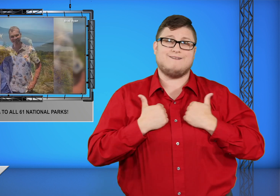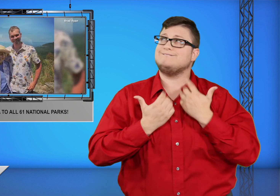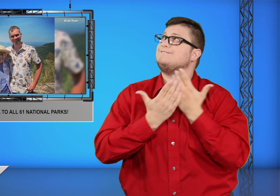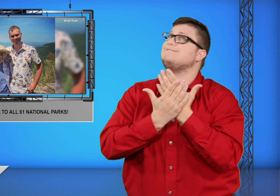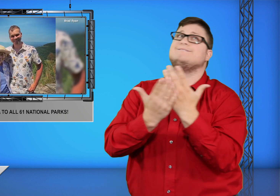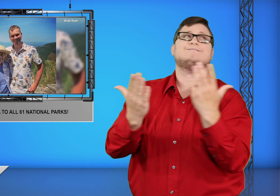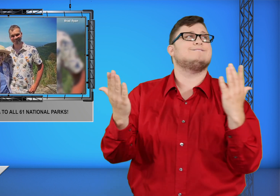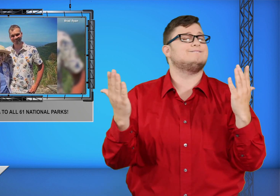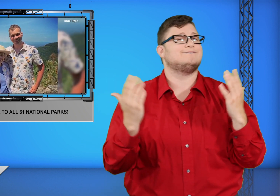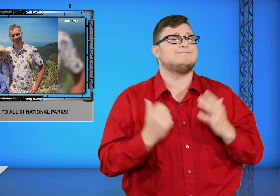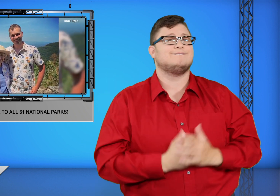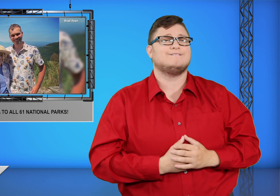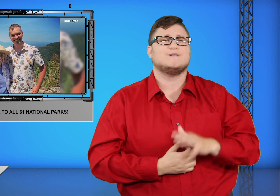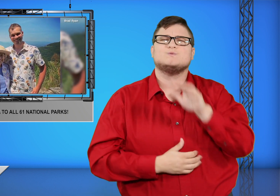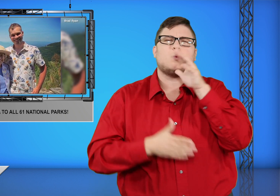life while you have time.